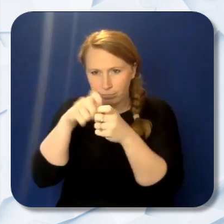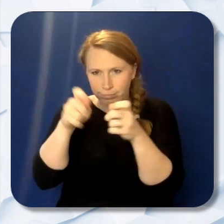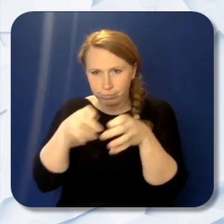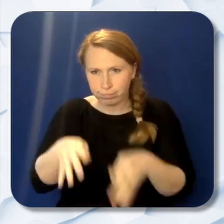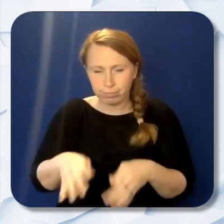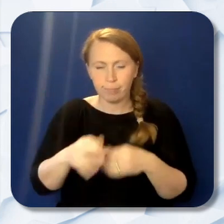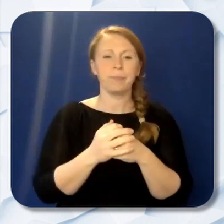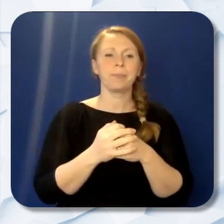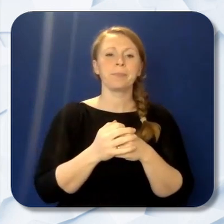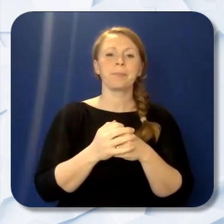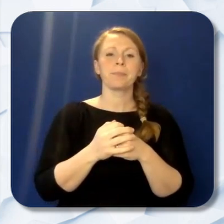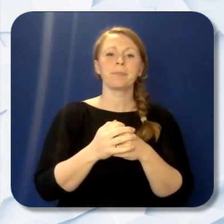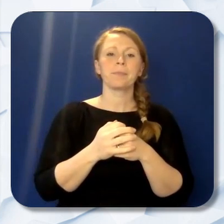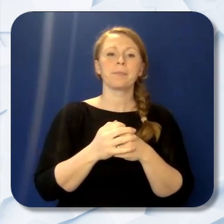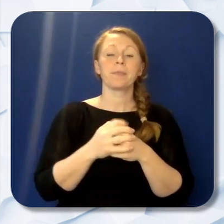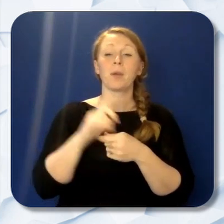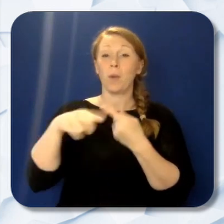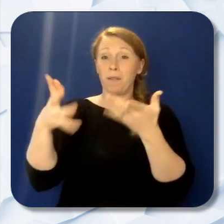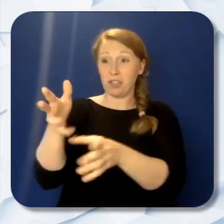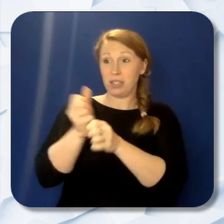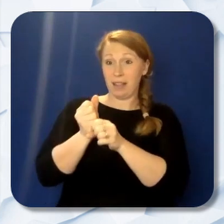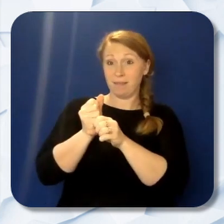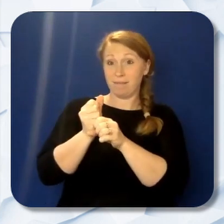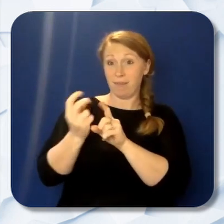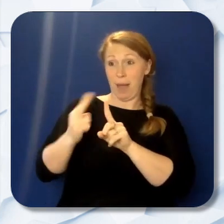and we will confirm a seat of that application. If you're missing anything or anything looks